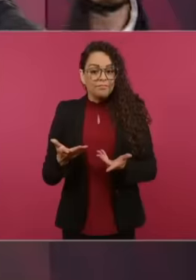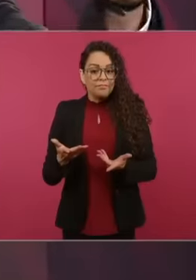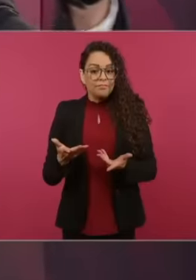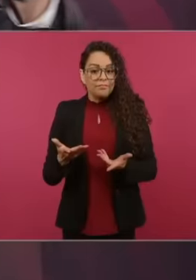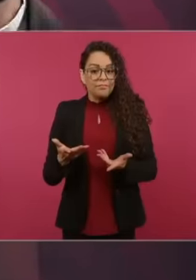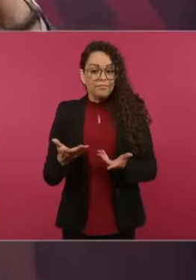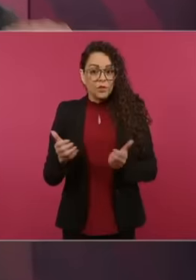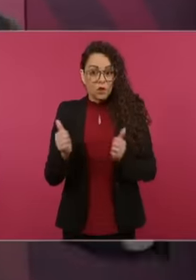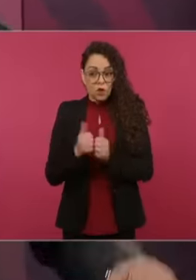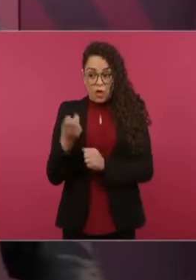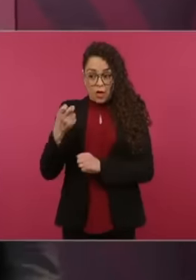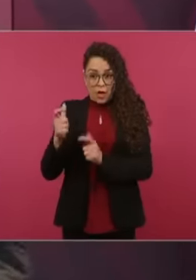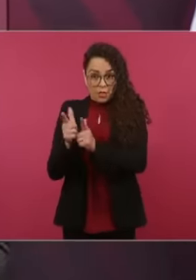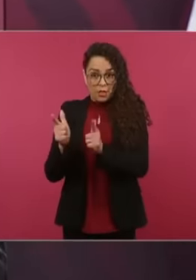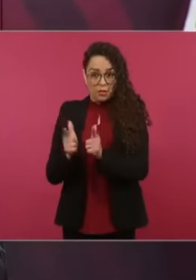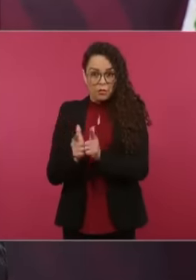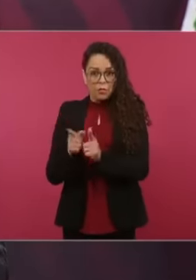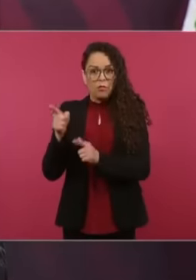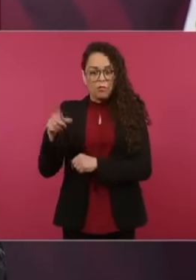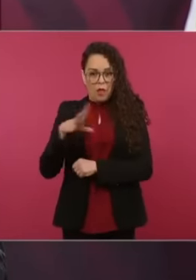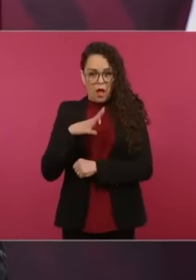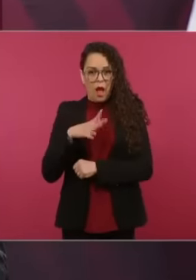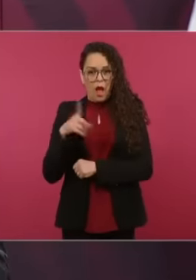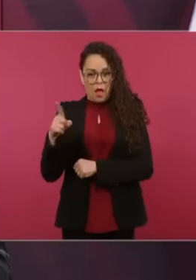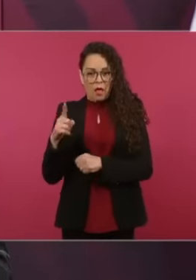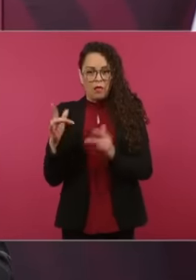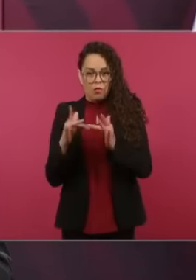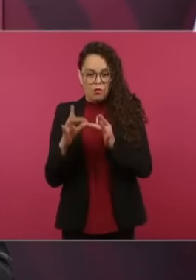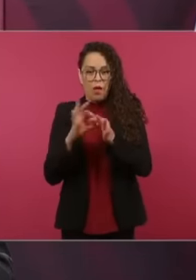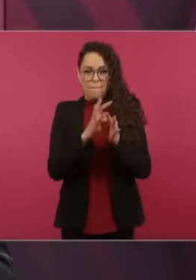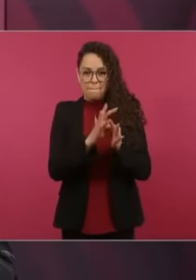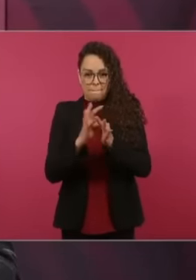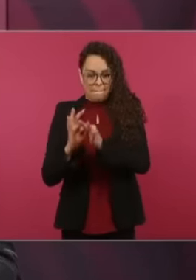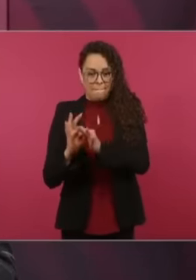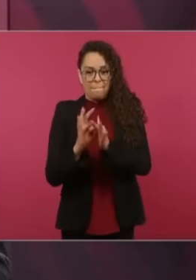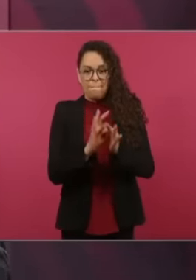groups but that letter is